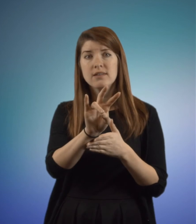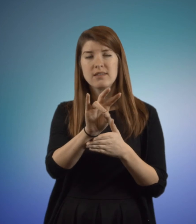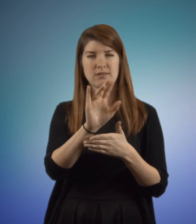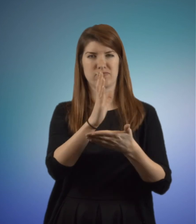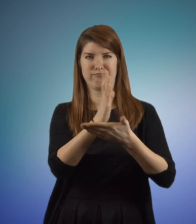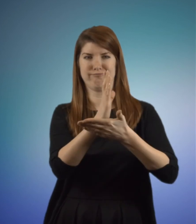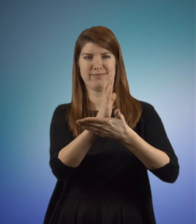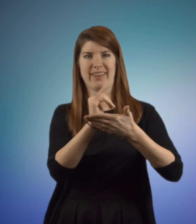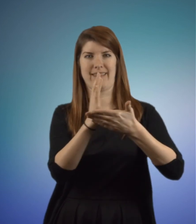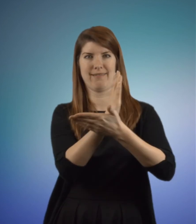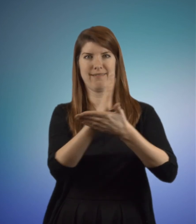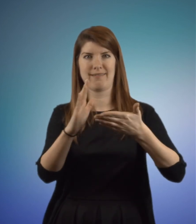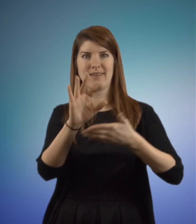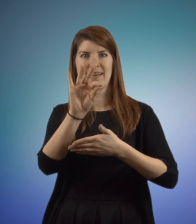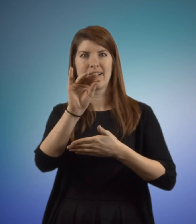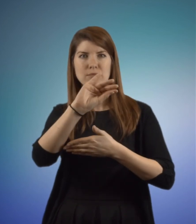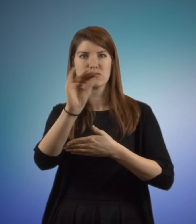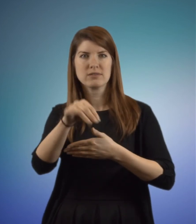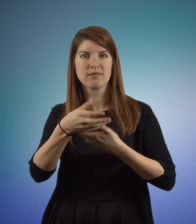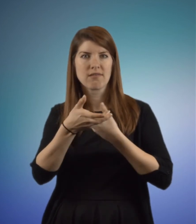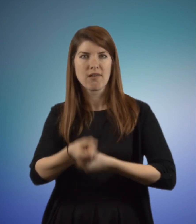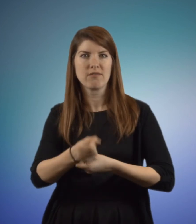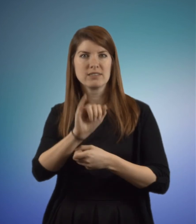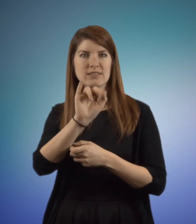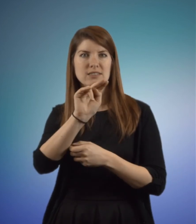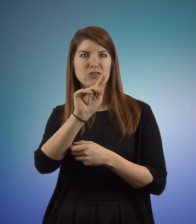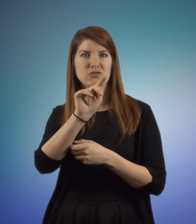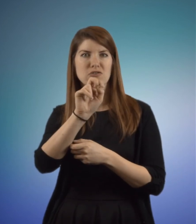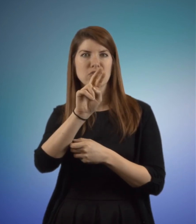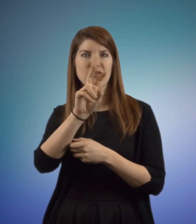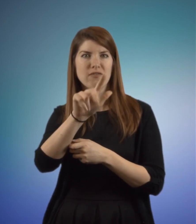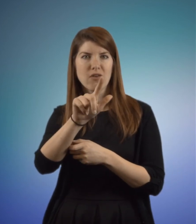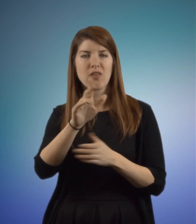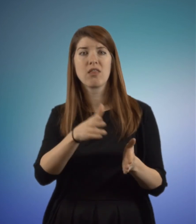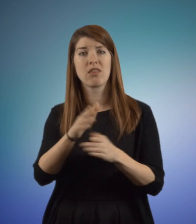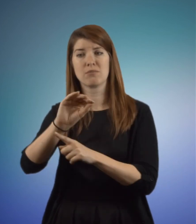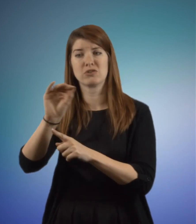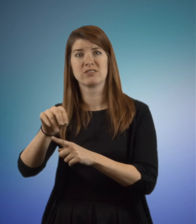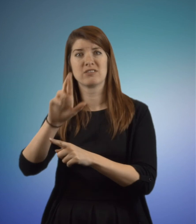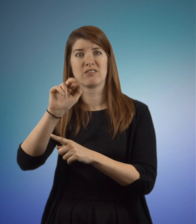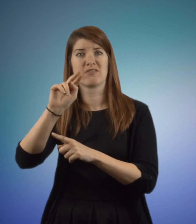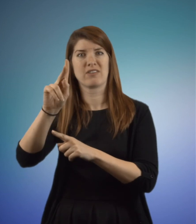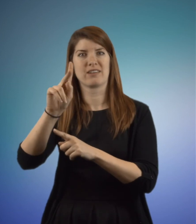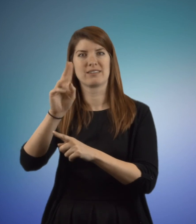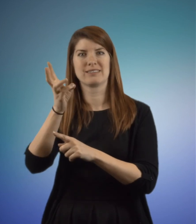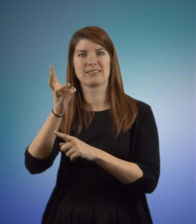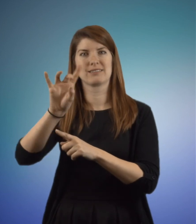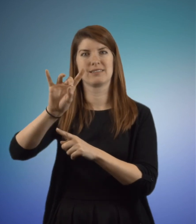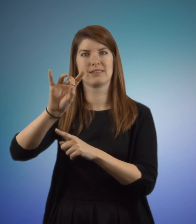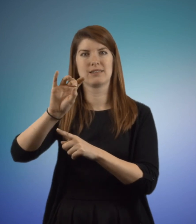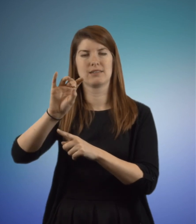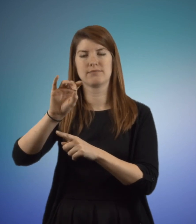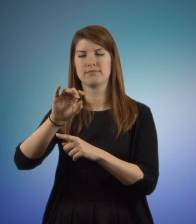of that 90% confidence interval and yields a percentile rate of 68, the 68th percentile.